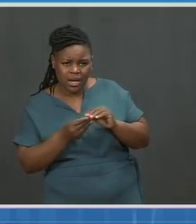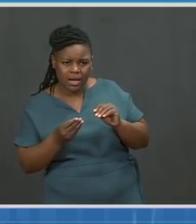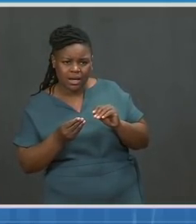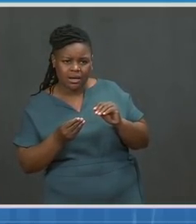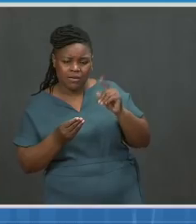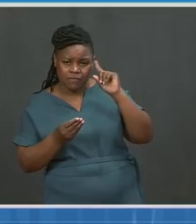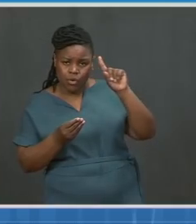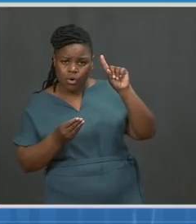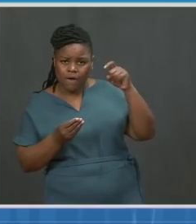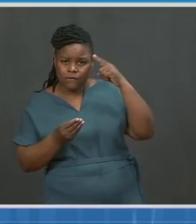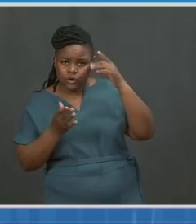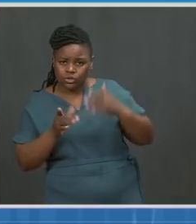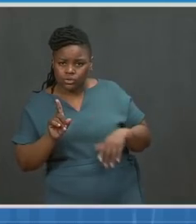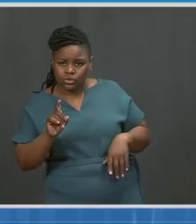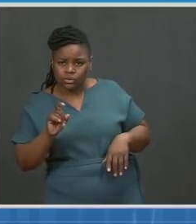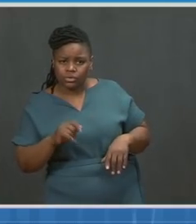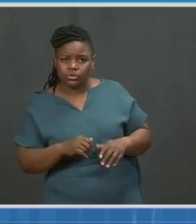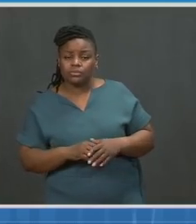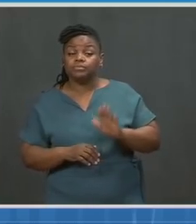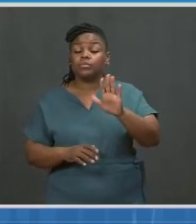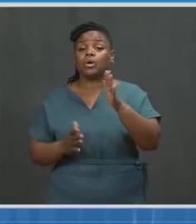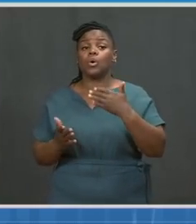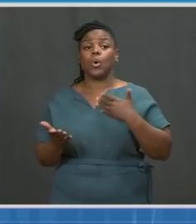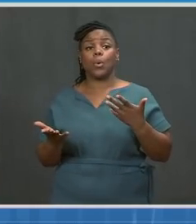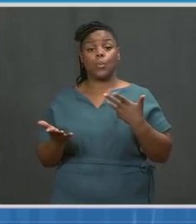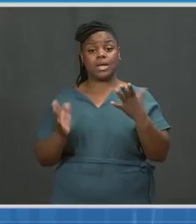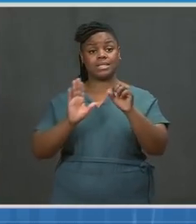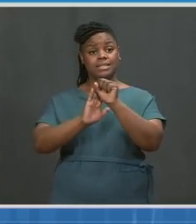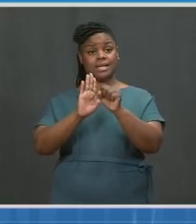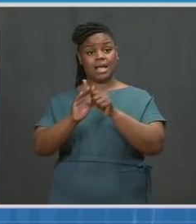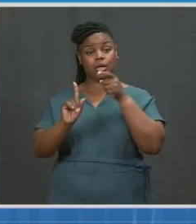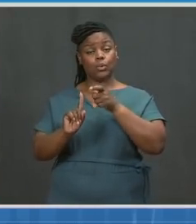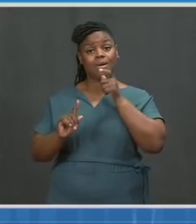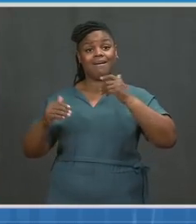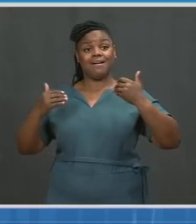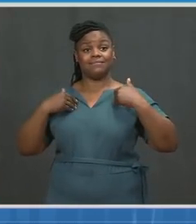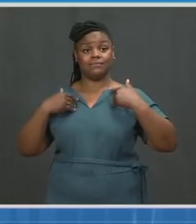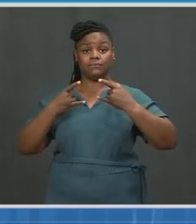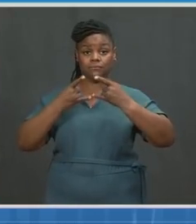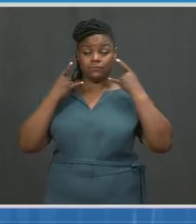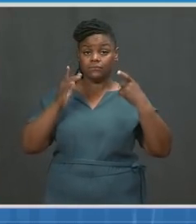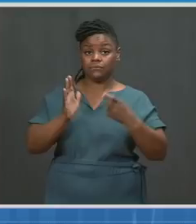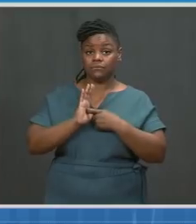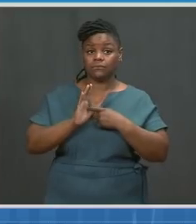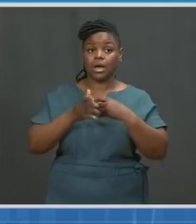Dr. Walensky: What we're saying is: States that have mask requirements outdoors -- if people are vaccinated, we no longer feel